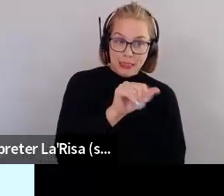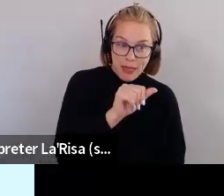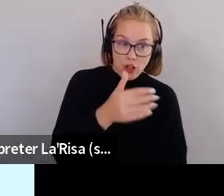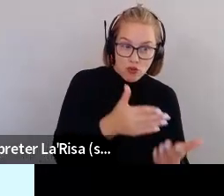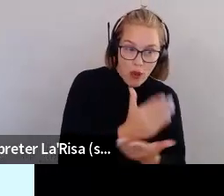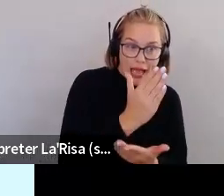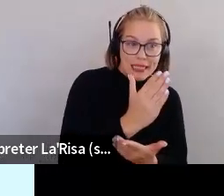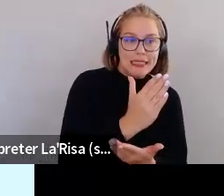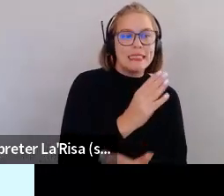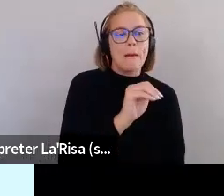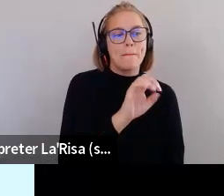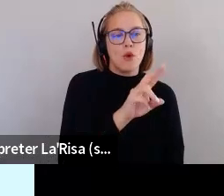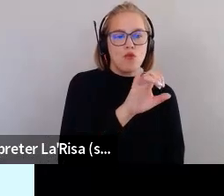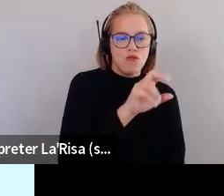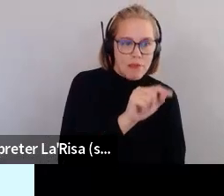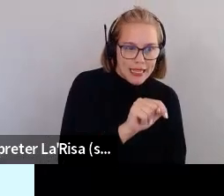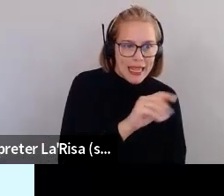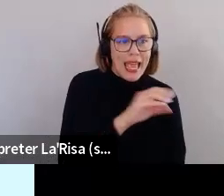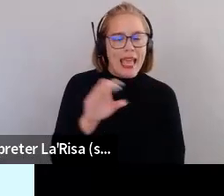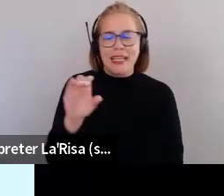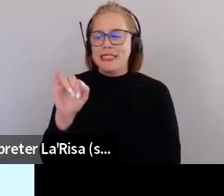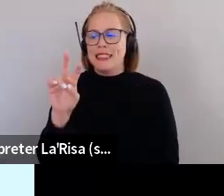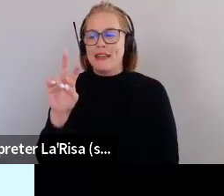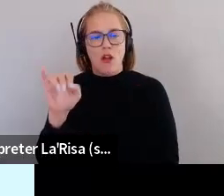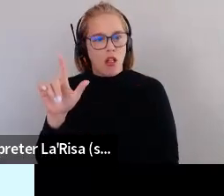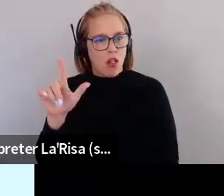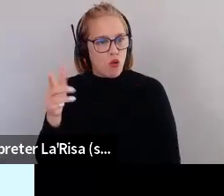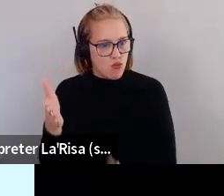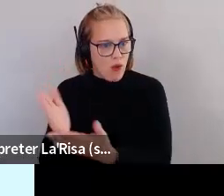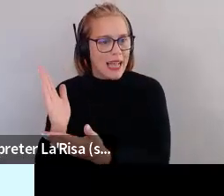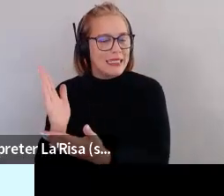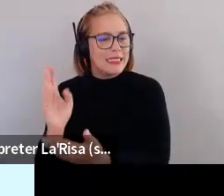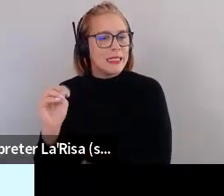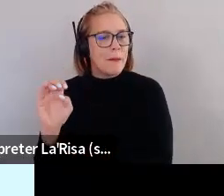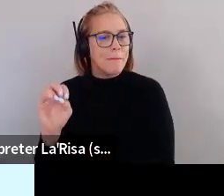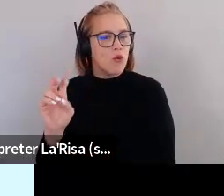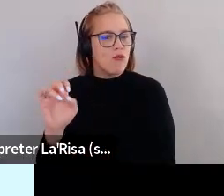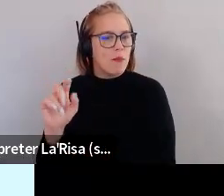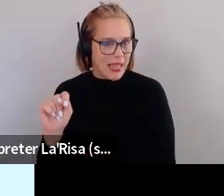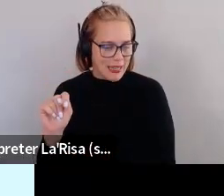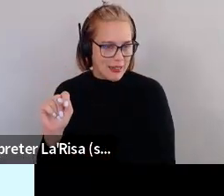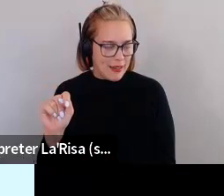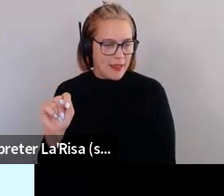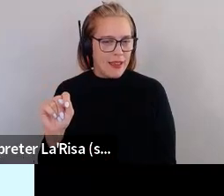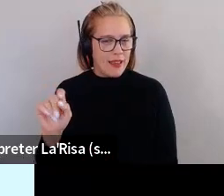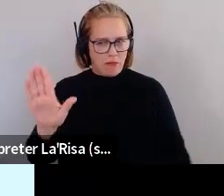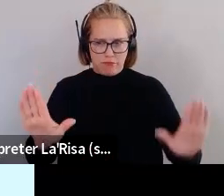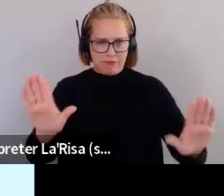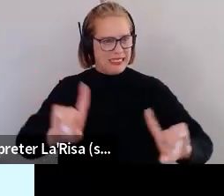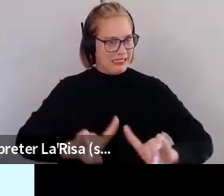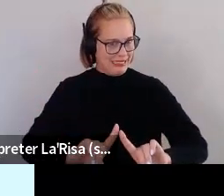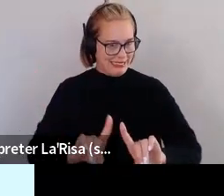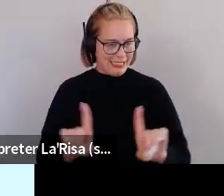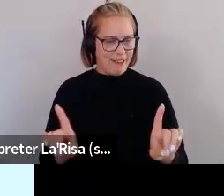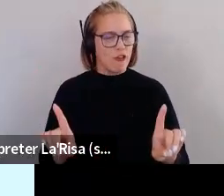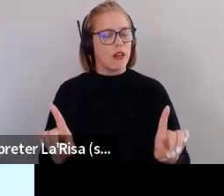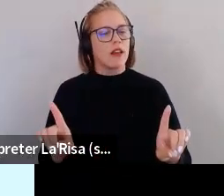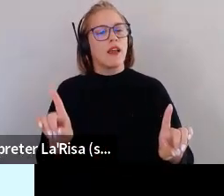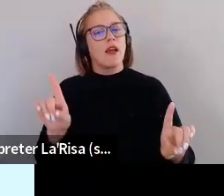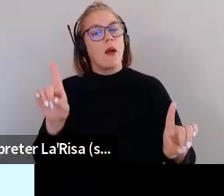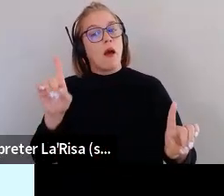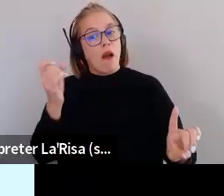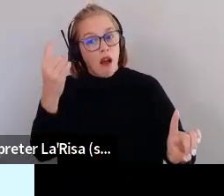there is actually a distinction between the independent living